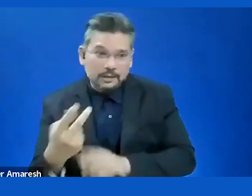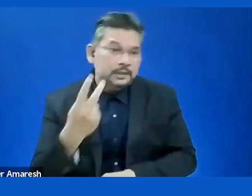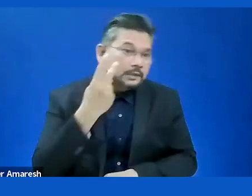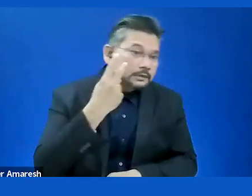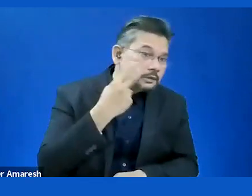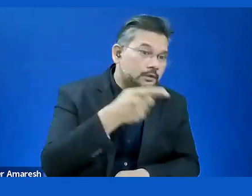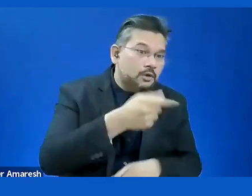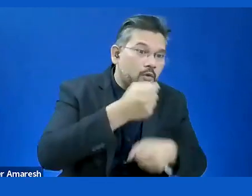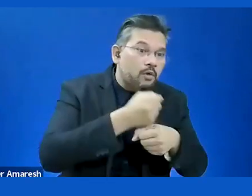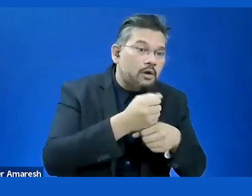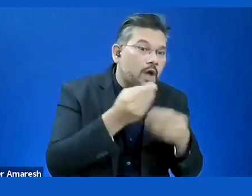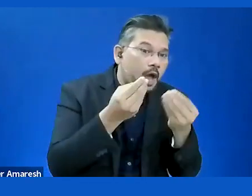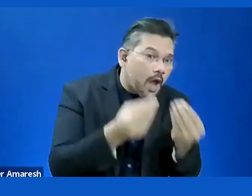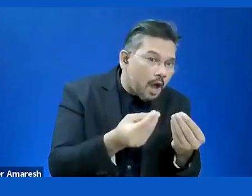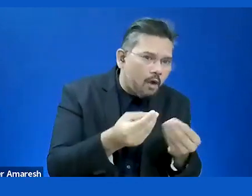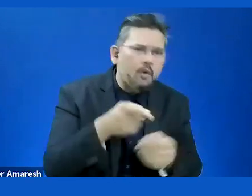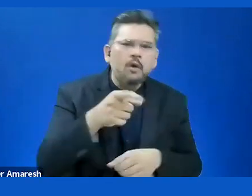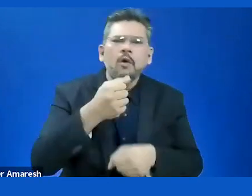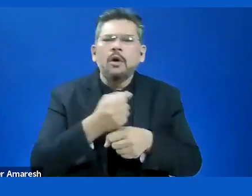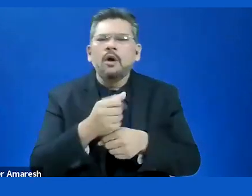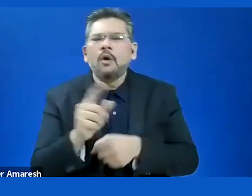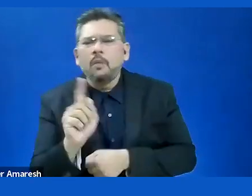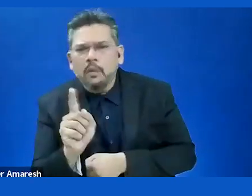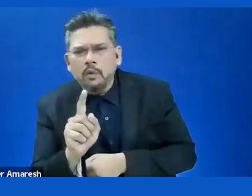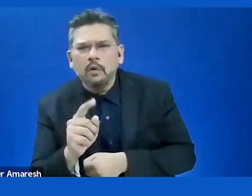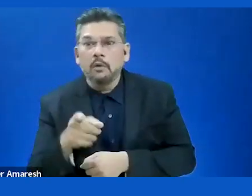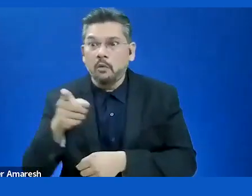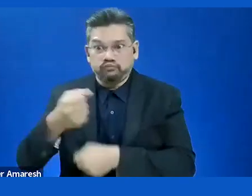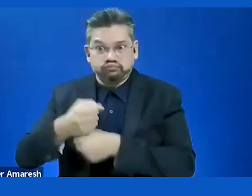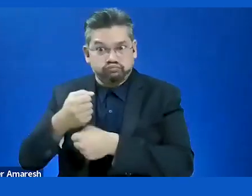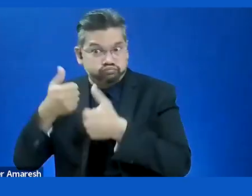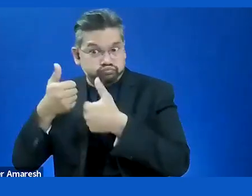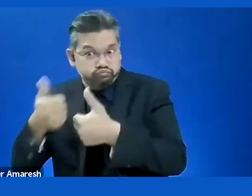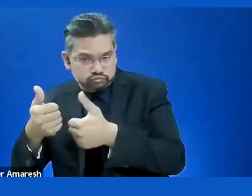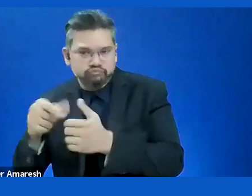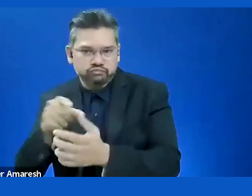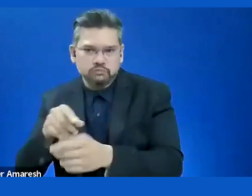can share or learn from each other. In fact, the themes and topics of the